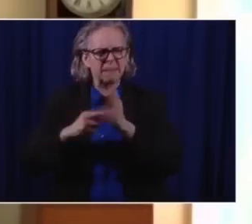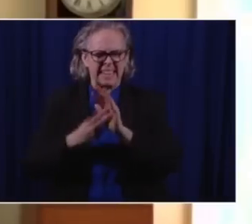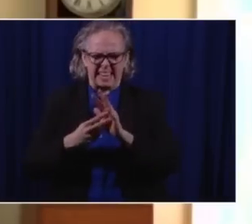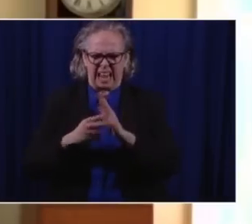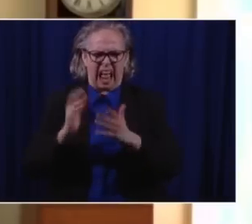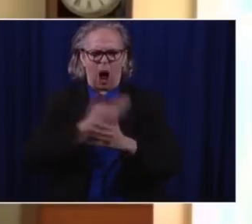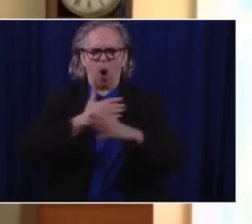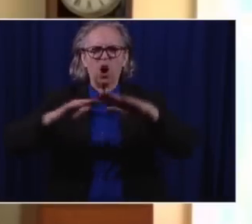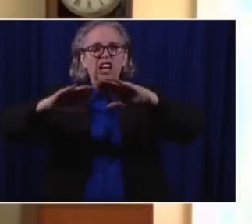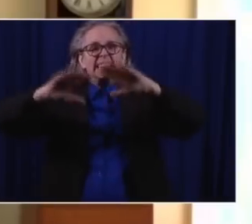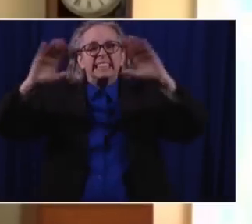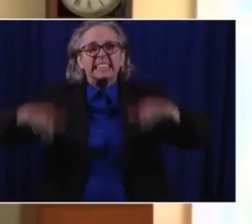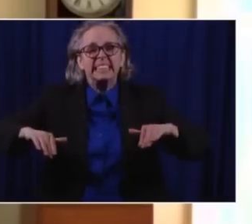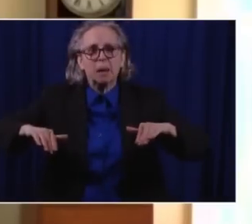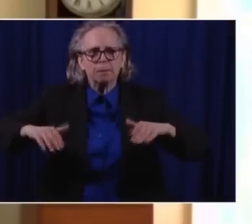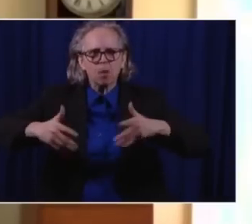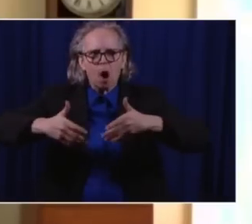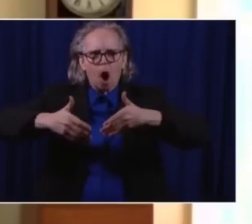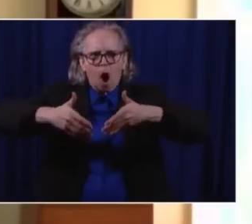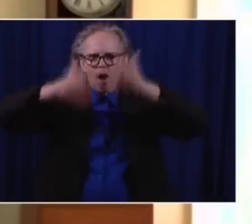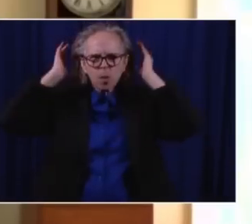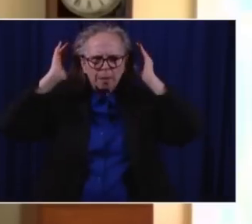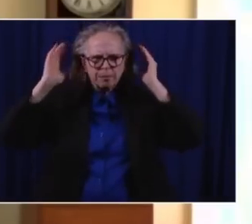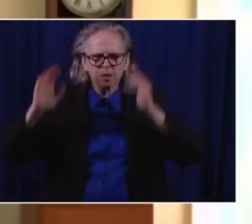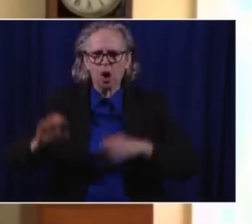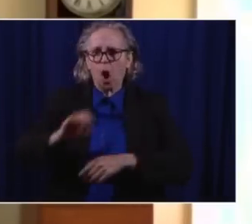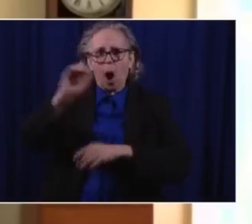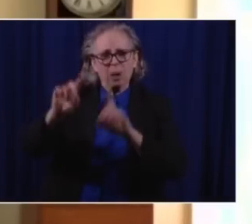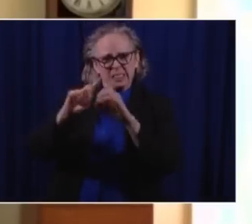the high volume of these cases is now overwhelming the system